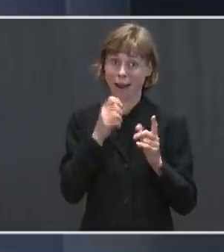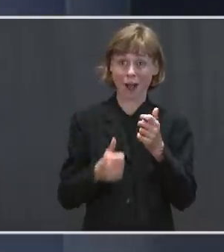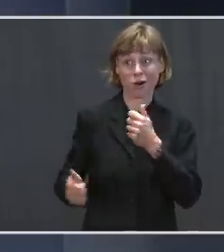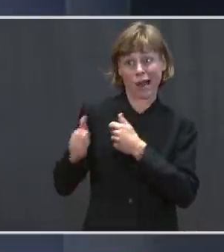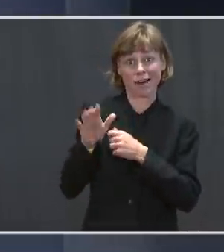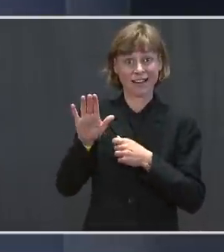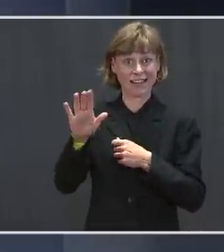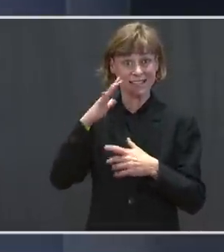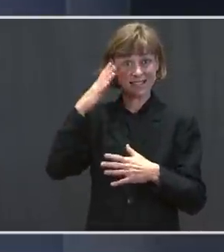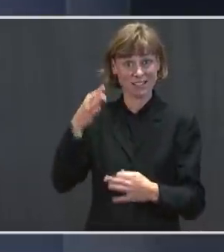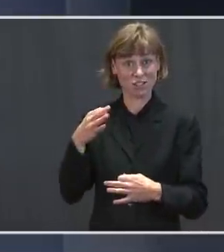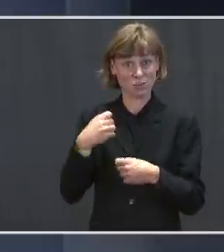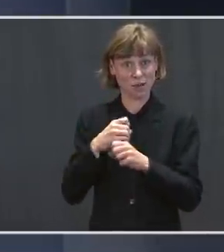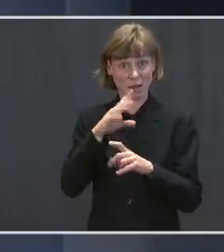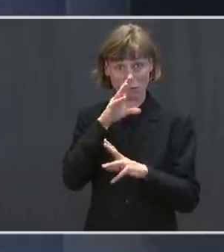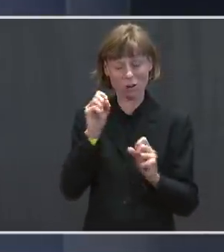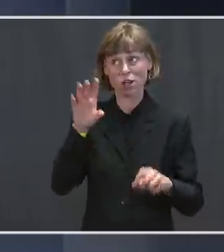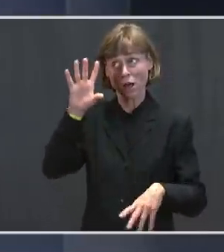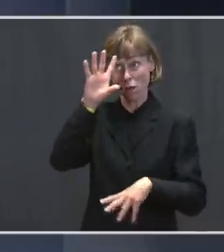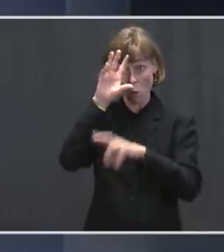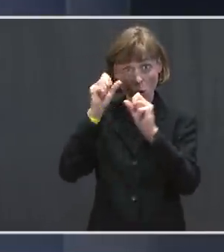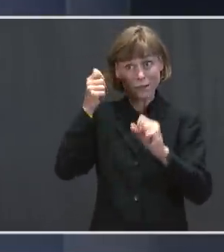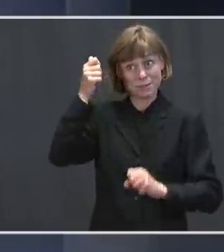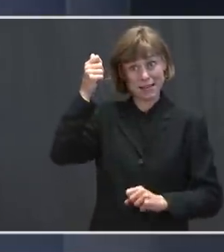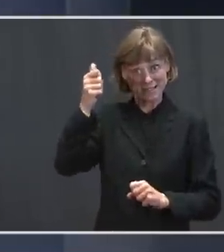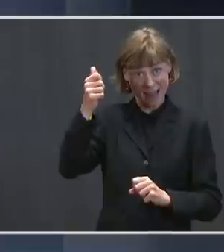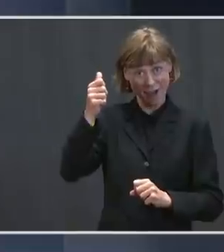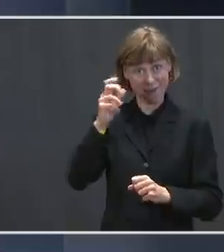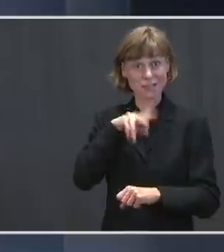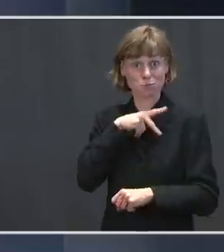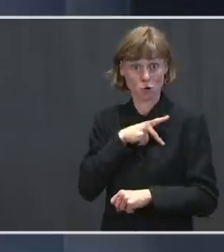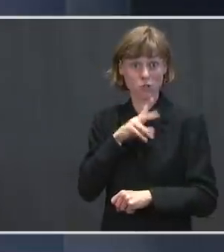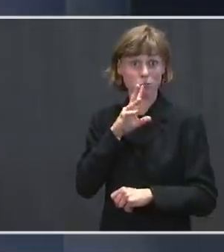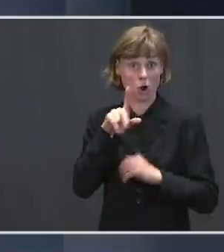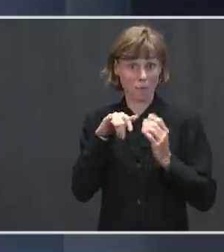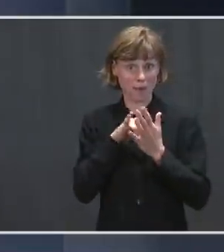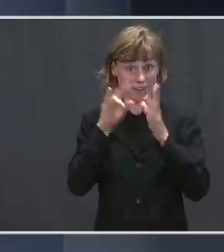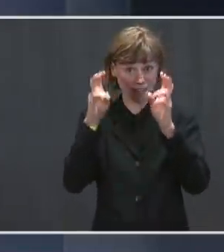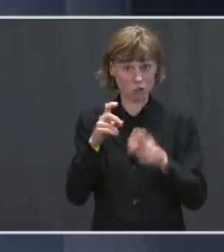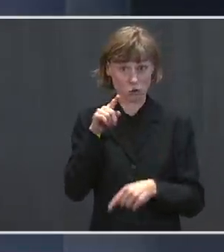The president himself has personally spoken about this issue, as you've noted and others have noted,